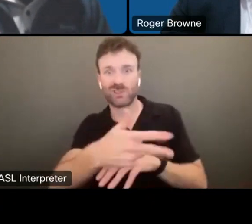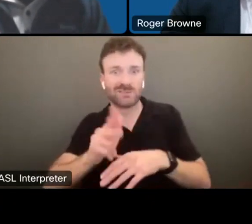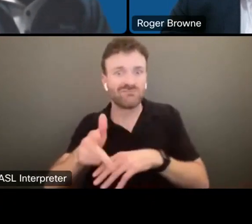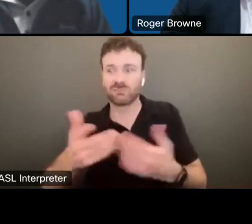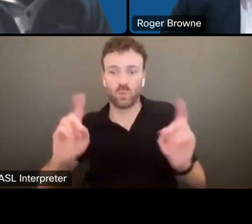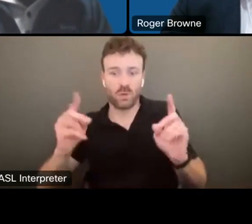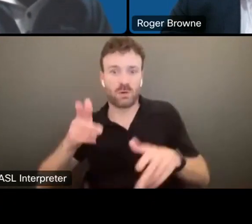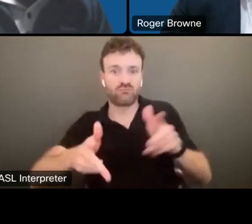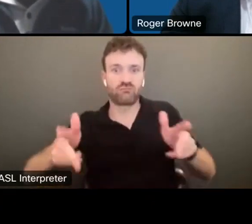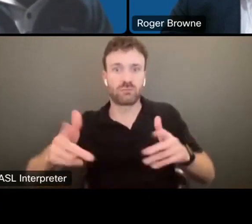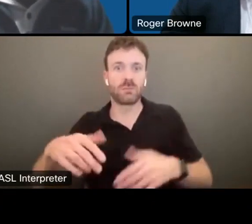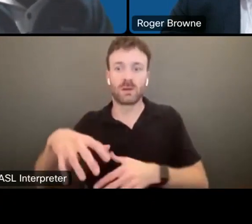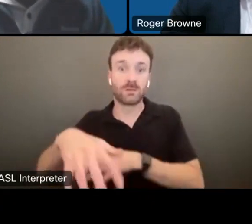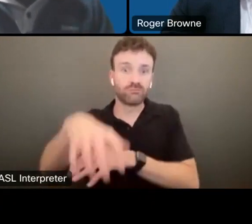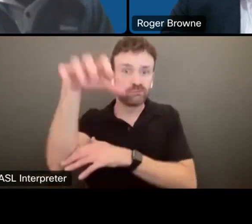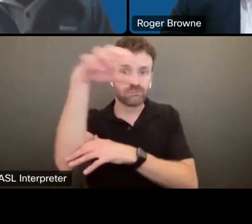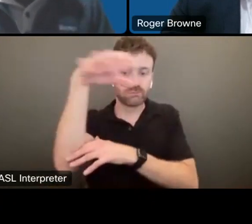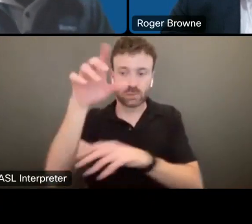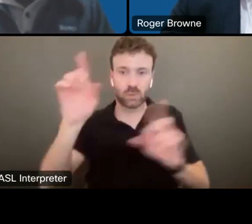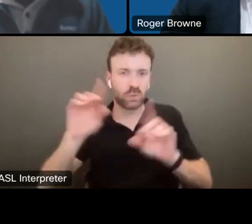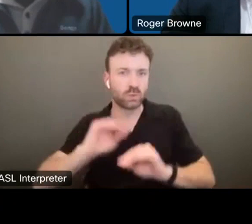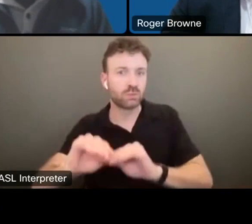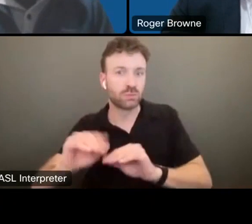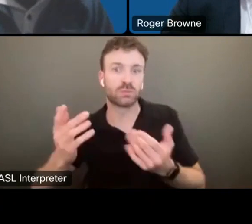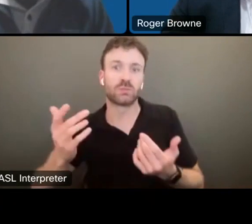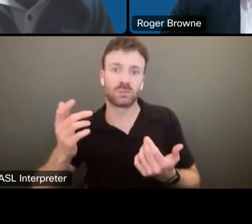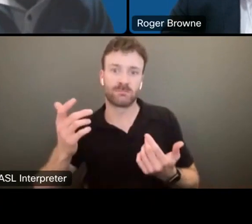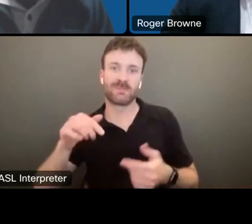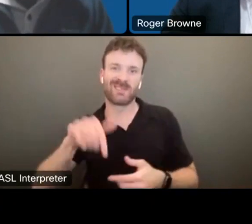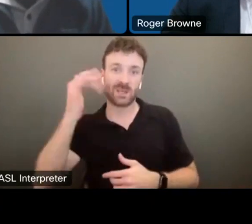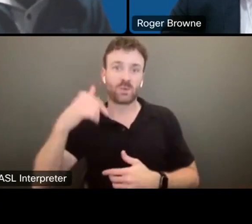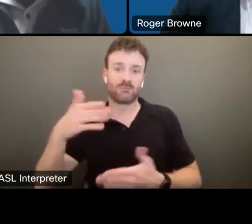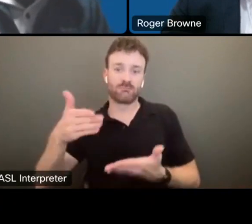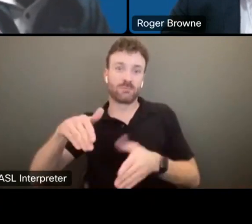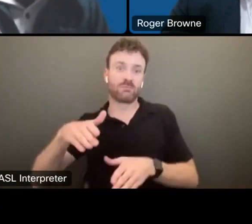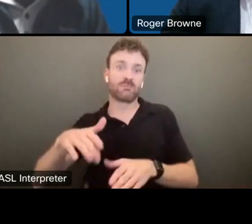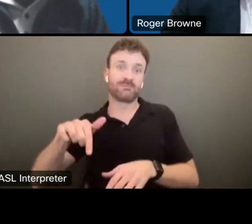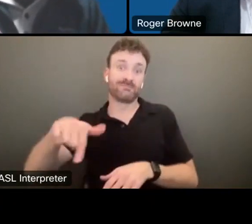How do we hoist steel? And this is the reason why they end up applying and in most cases